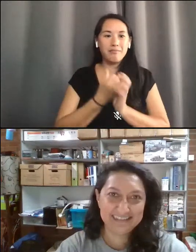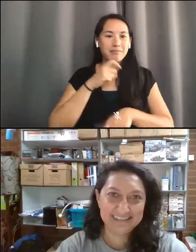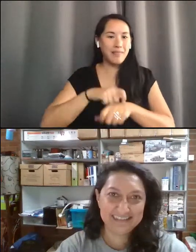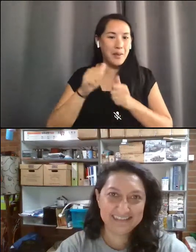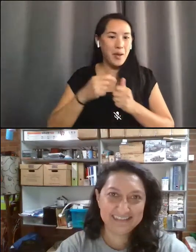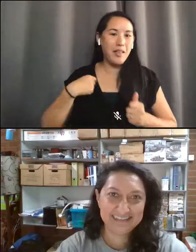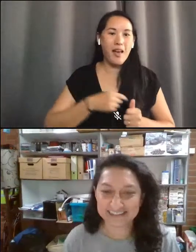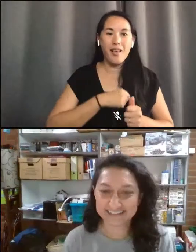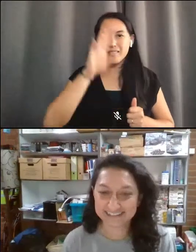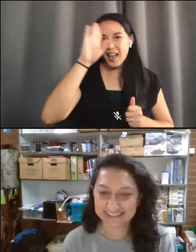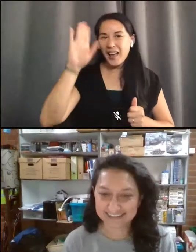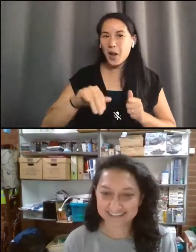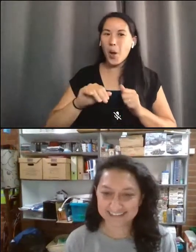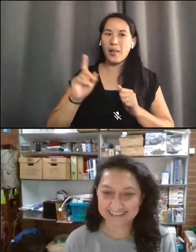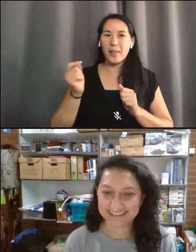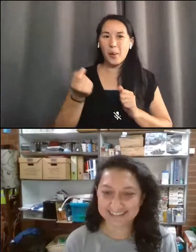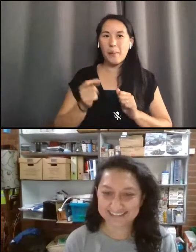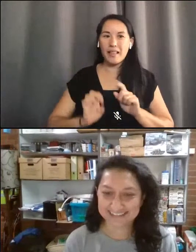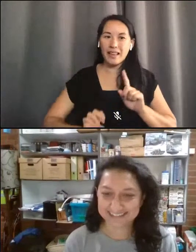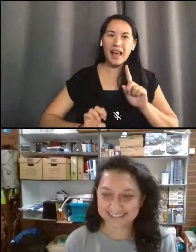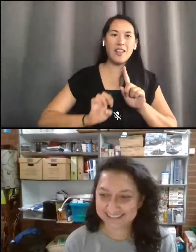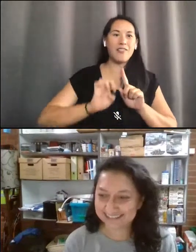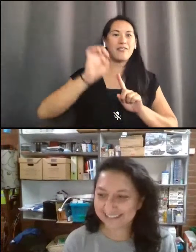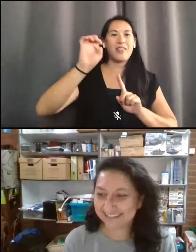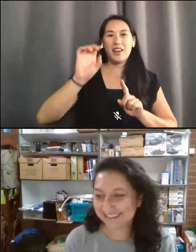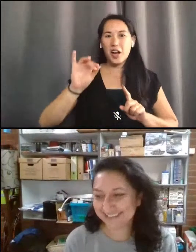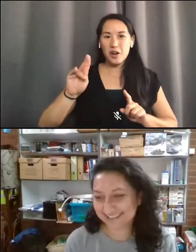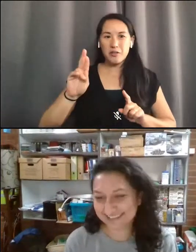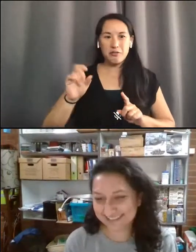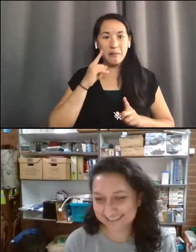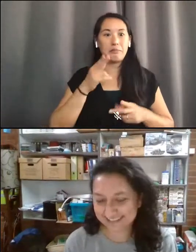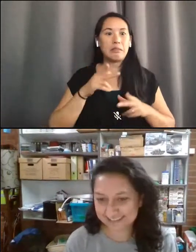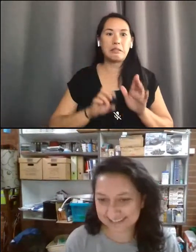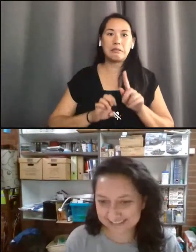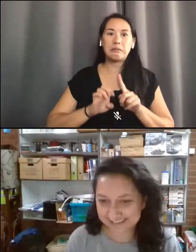like an elevator ride so we will do our very best but we should definitely connect with everyone